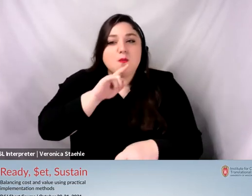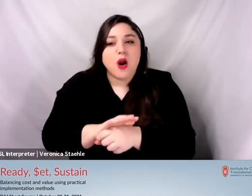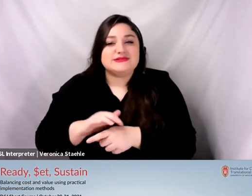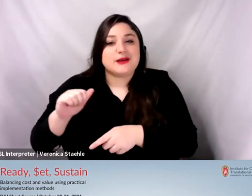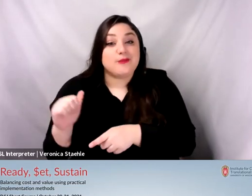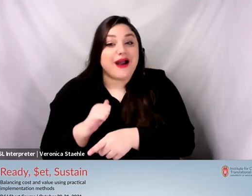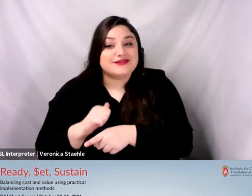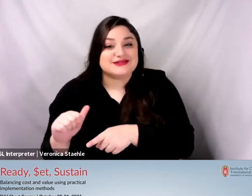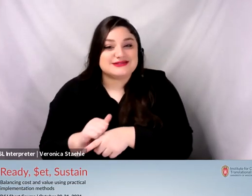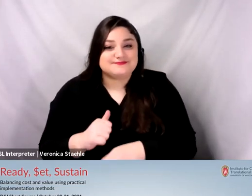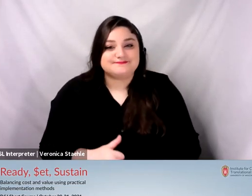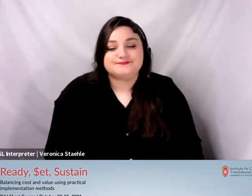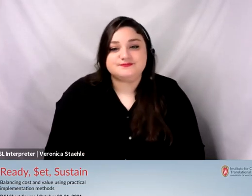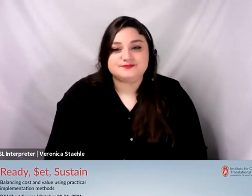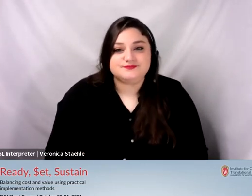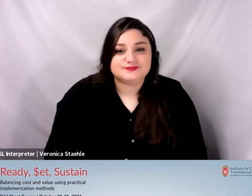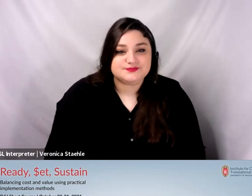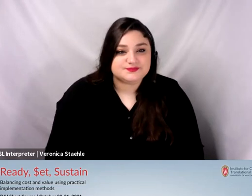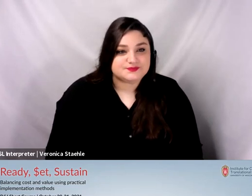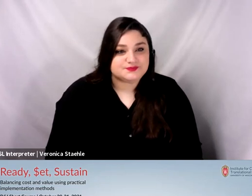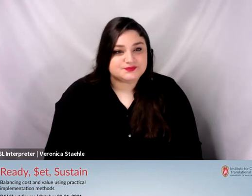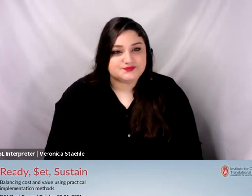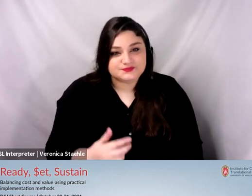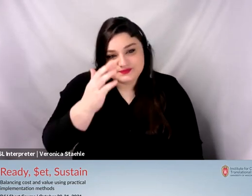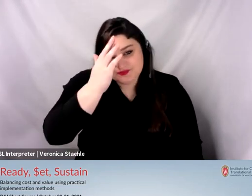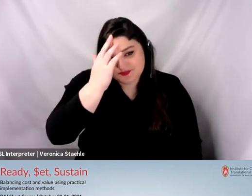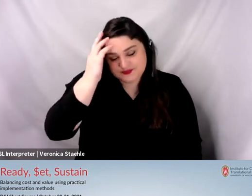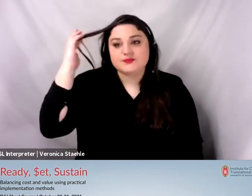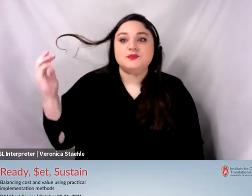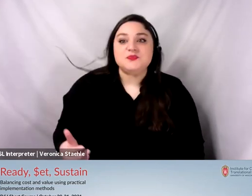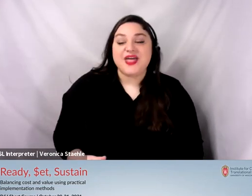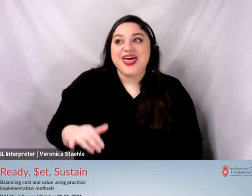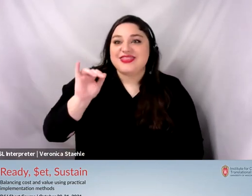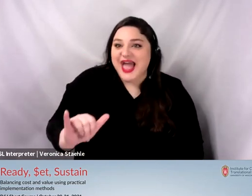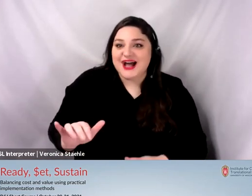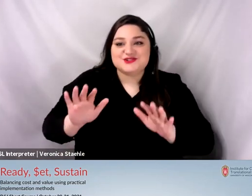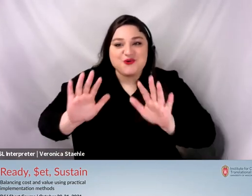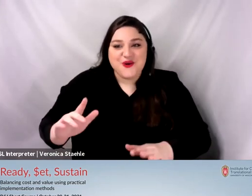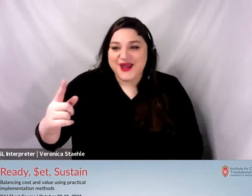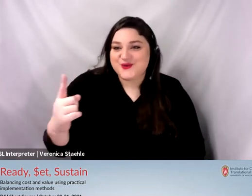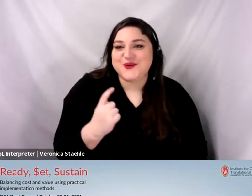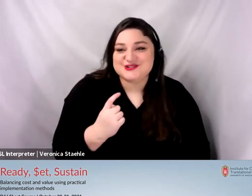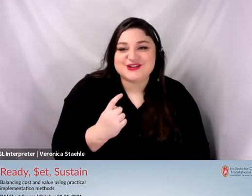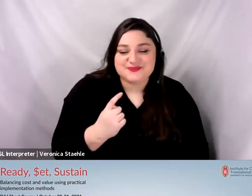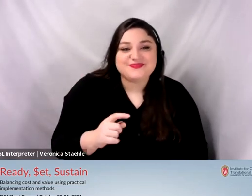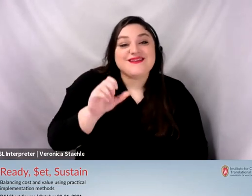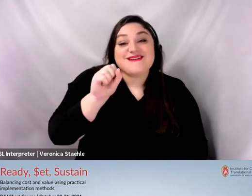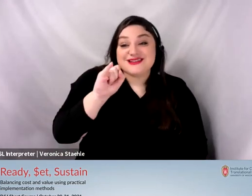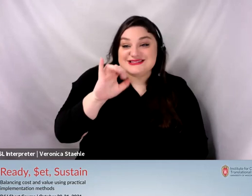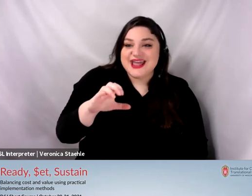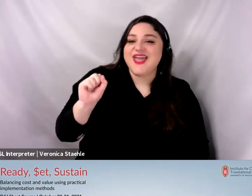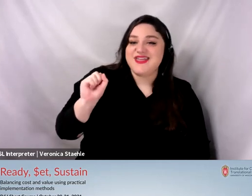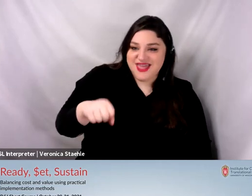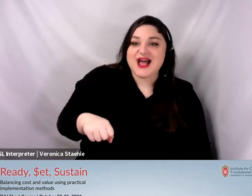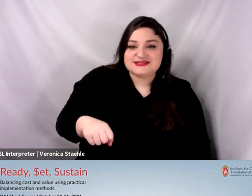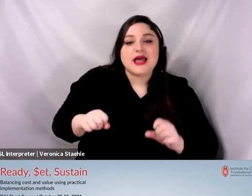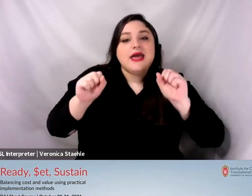Lisa Saldana (she/her/hers): yeah so great question on many levels so first of all, yes, the sick, as a measure of implementation process and milestones does not.